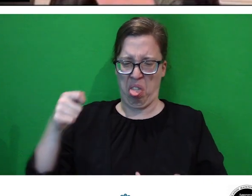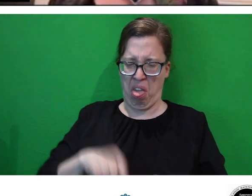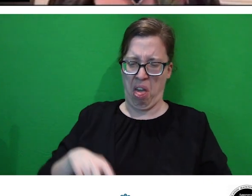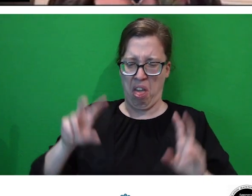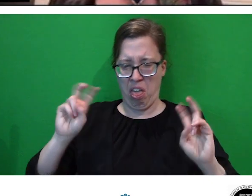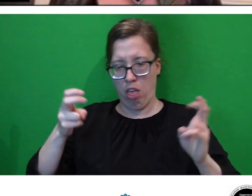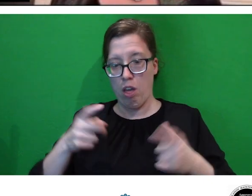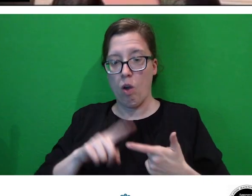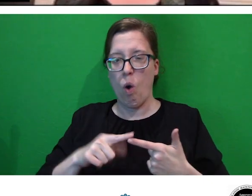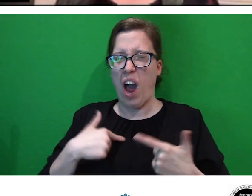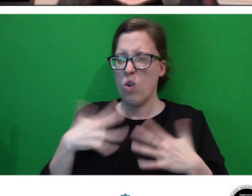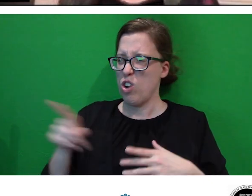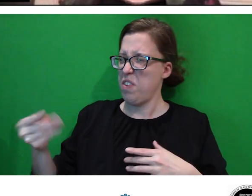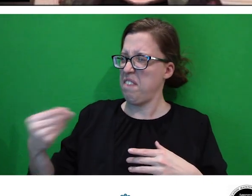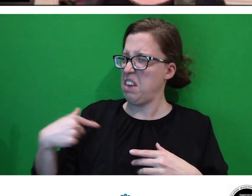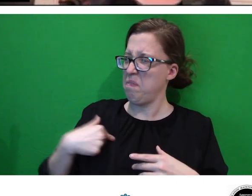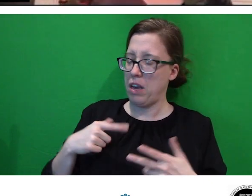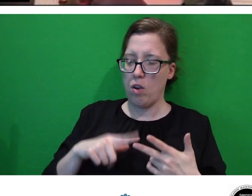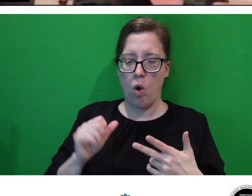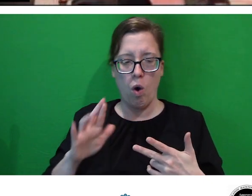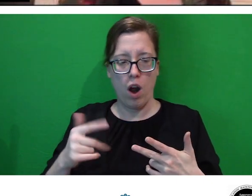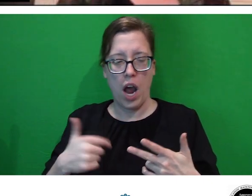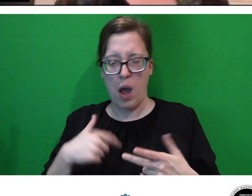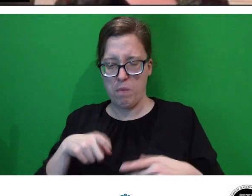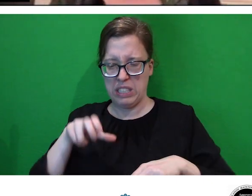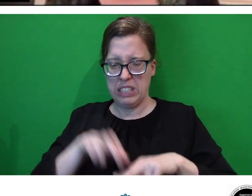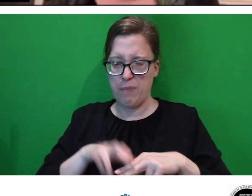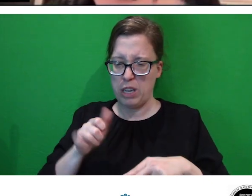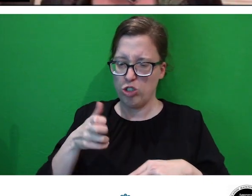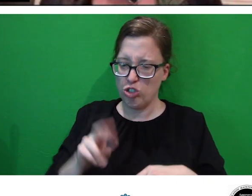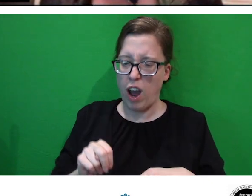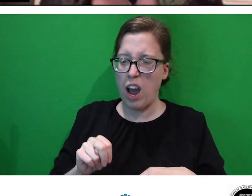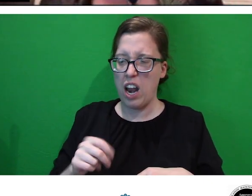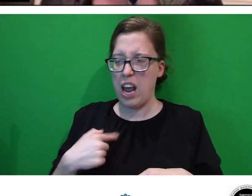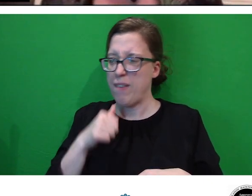No, he's probably pitching that on the floor because he's like, "I don't like that green